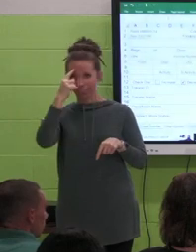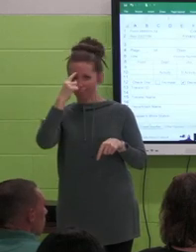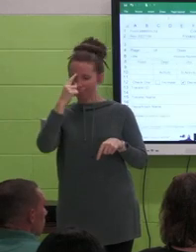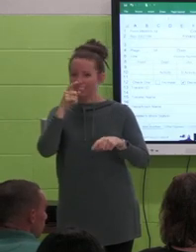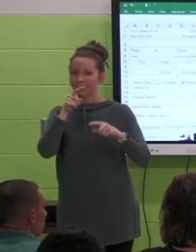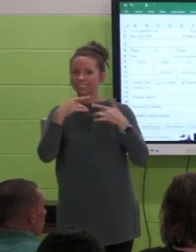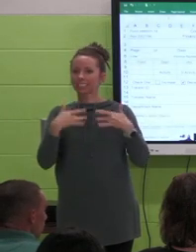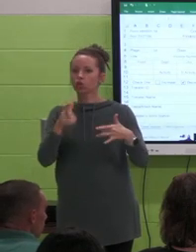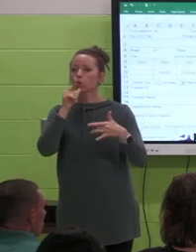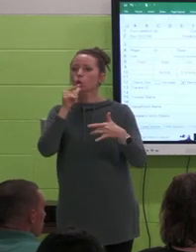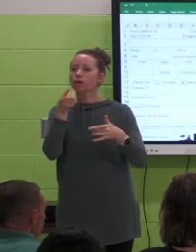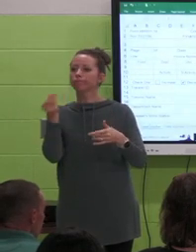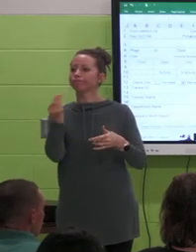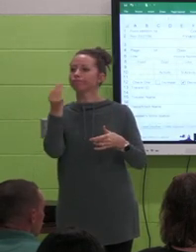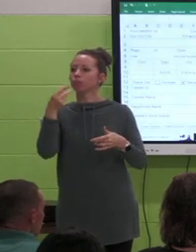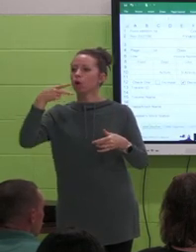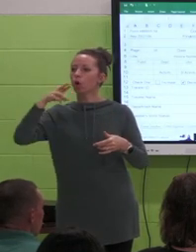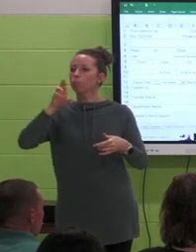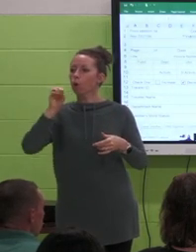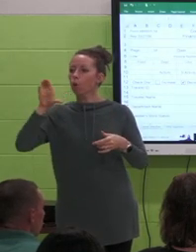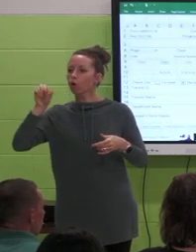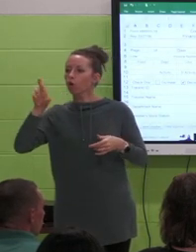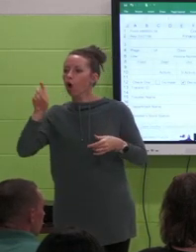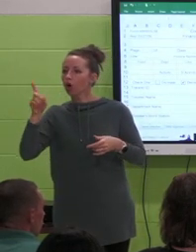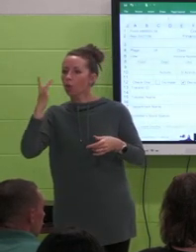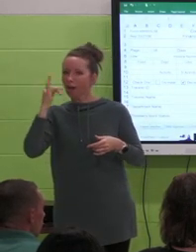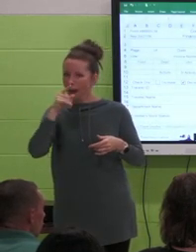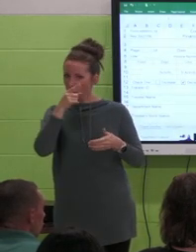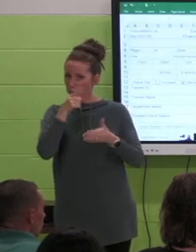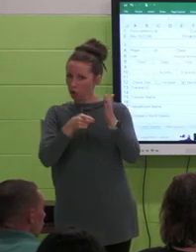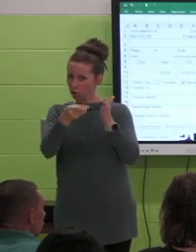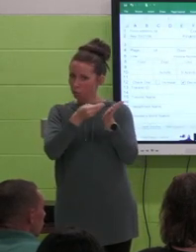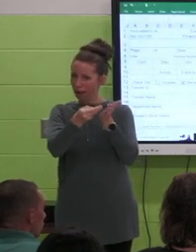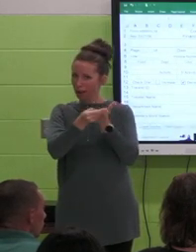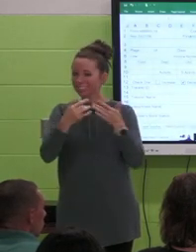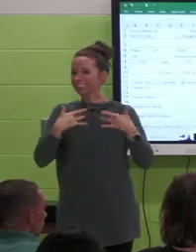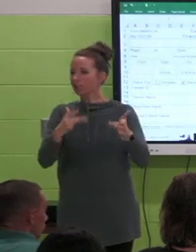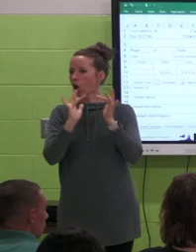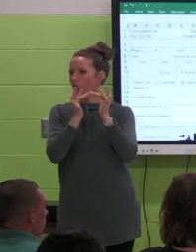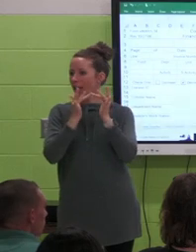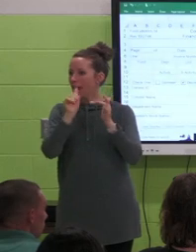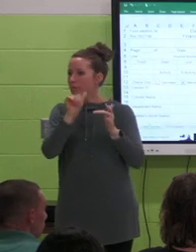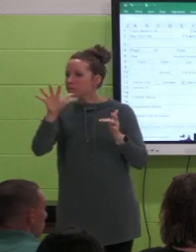has the pro cards because a lot of what you all purchase is like online purchases like Amazon or